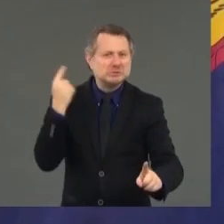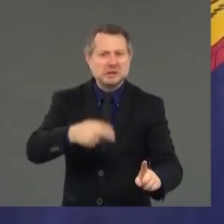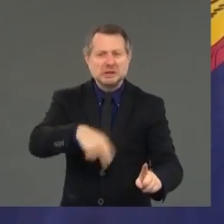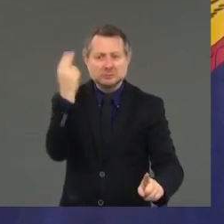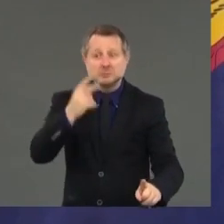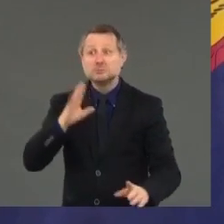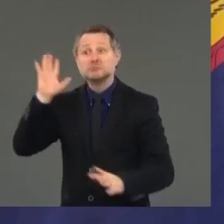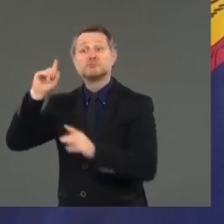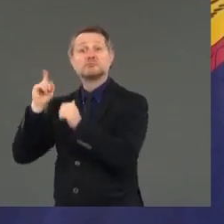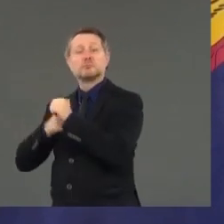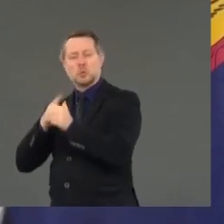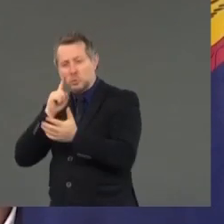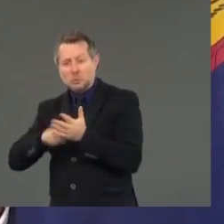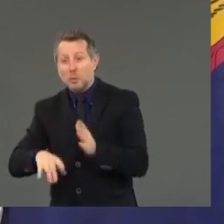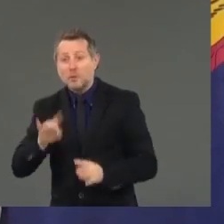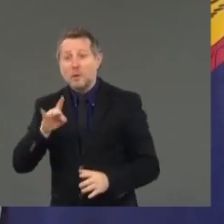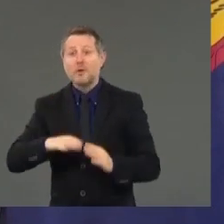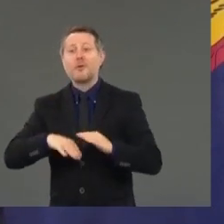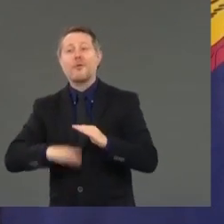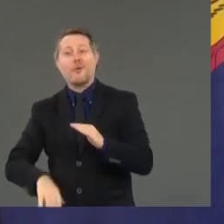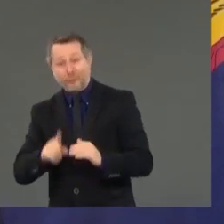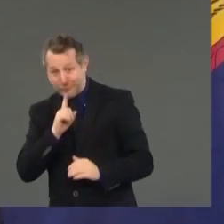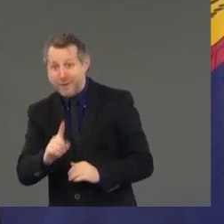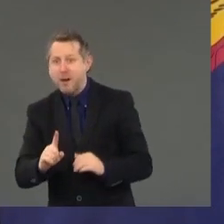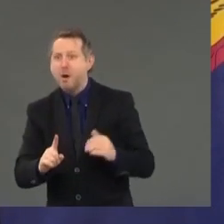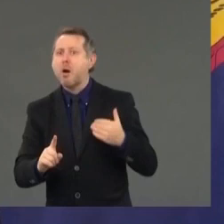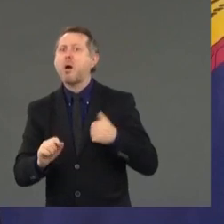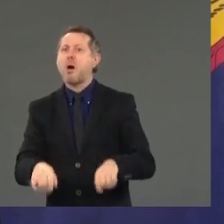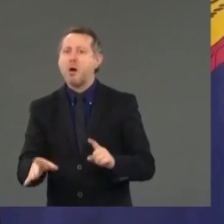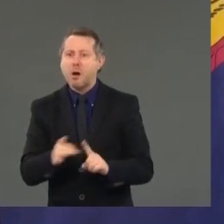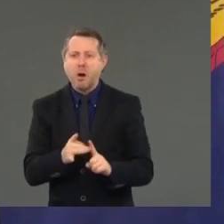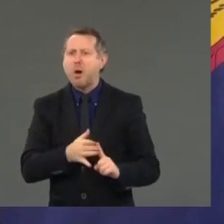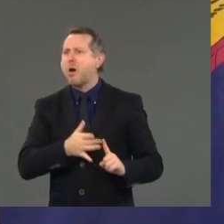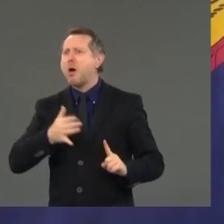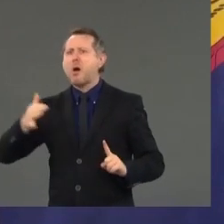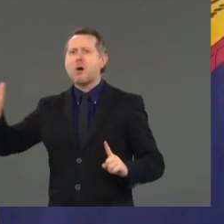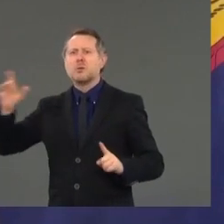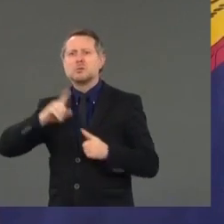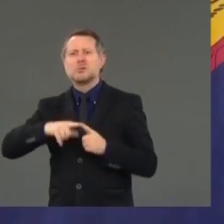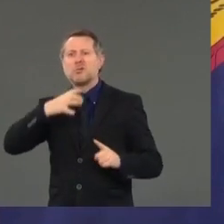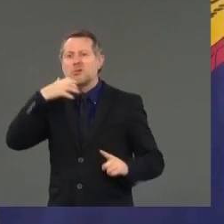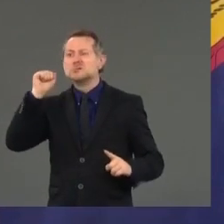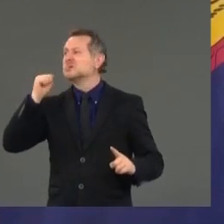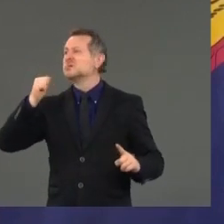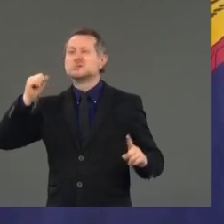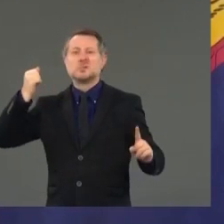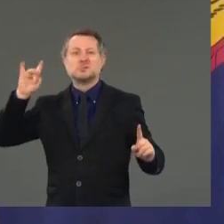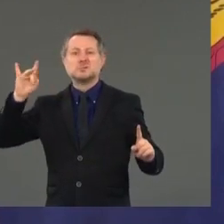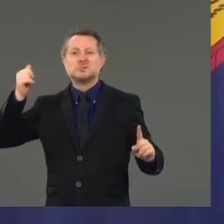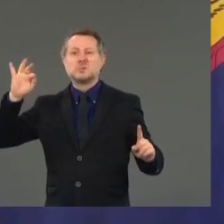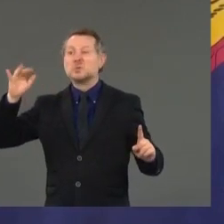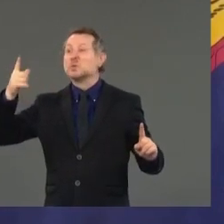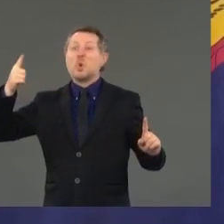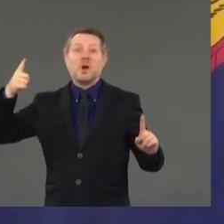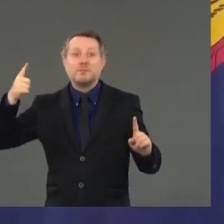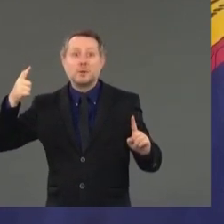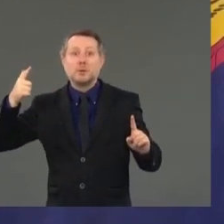CHILDREN MORE AT RISK BECAUSE THE INITIAL FINDING IS SO BROAD IT GOES FROM LESS THAN ONE YEAR